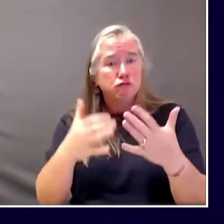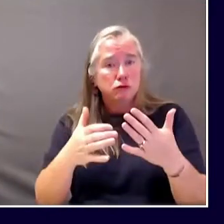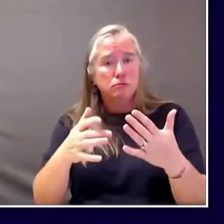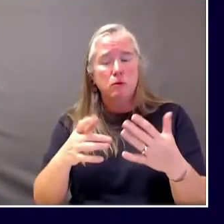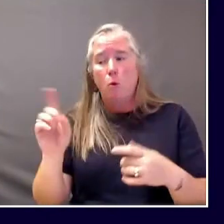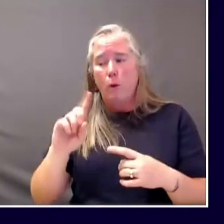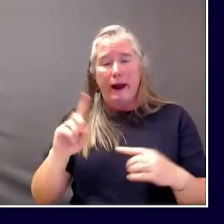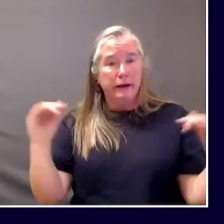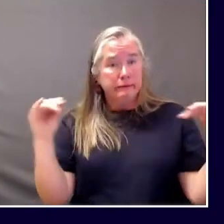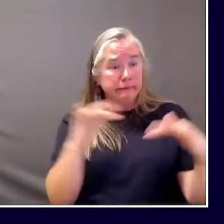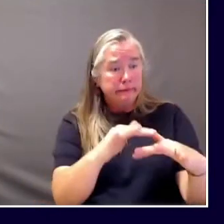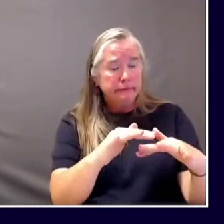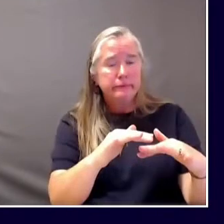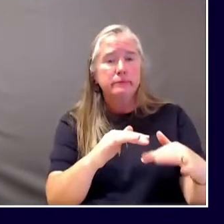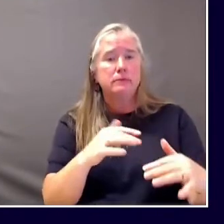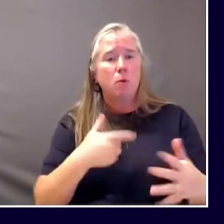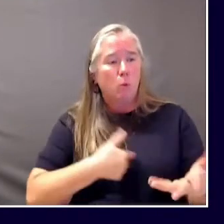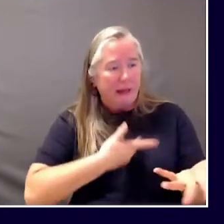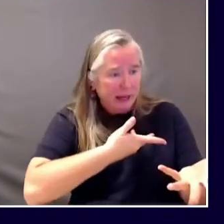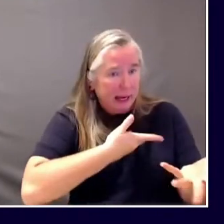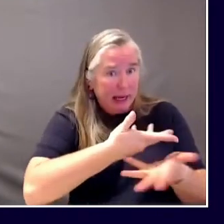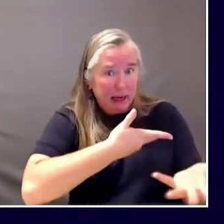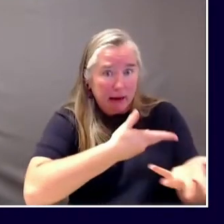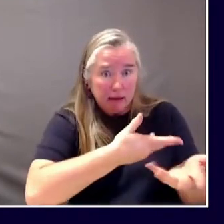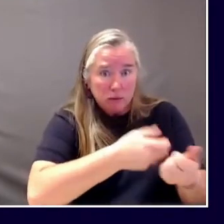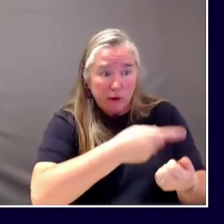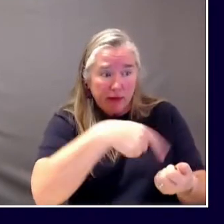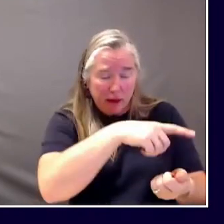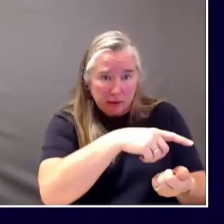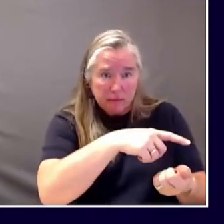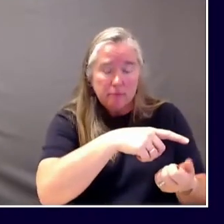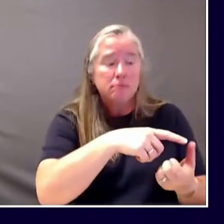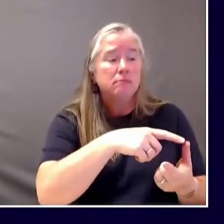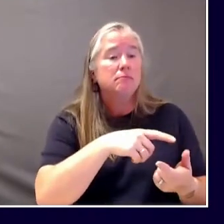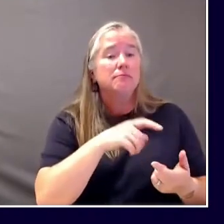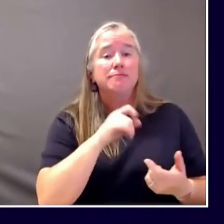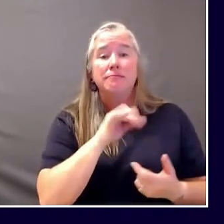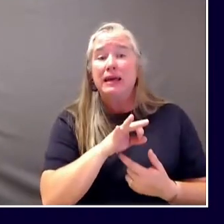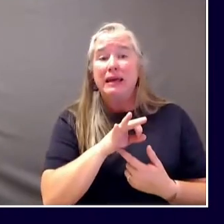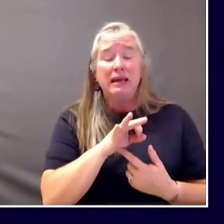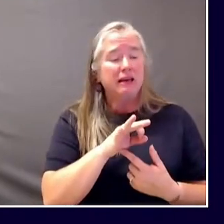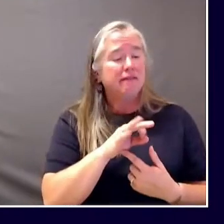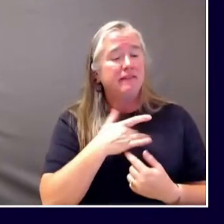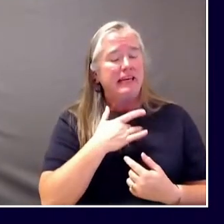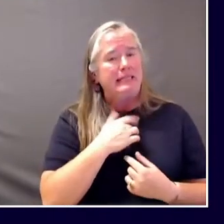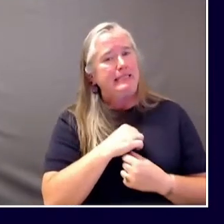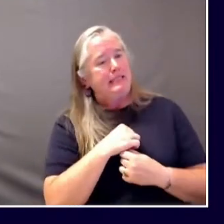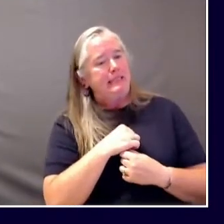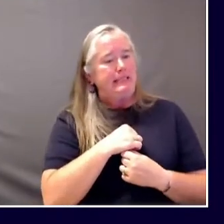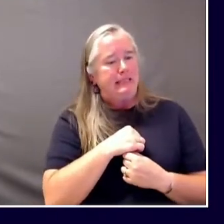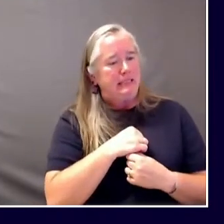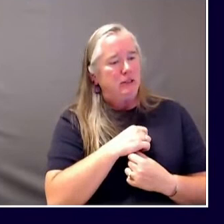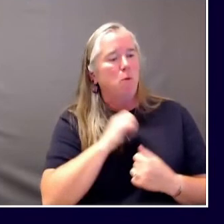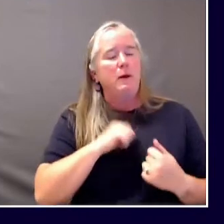we consult with the attorney general's office where we think